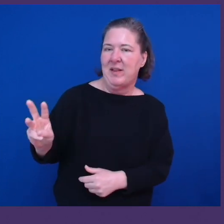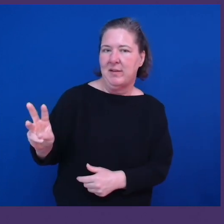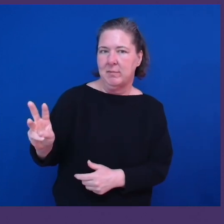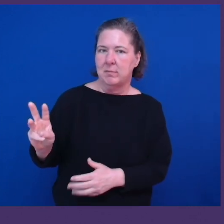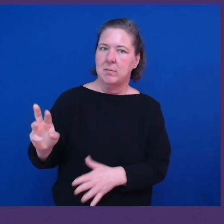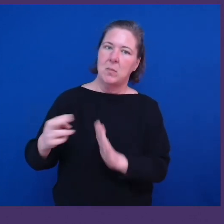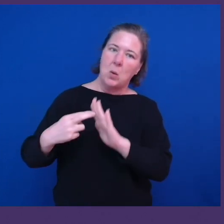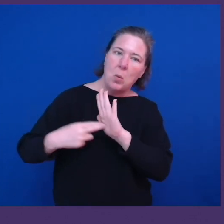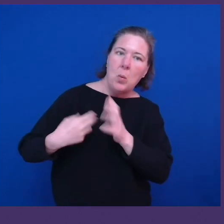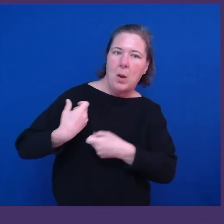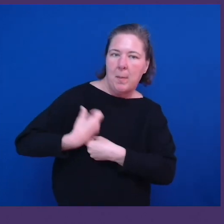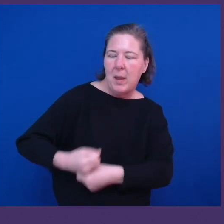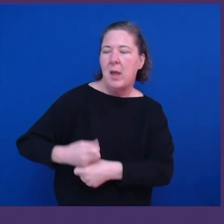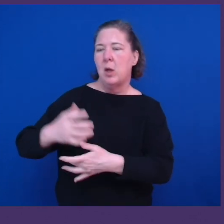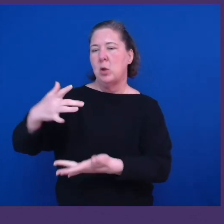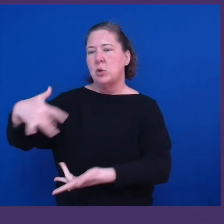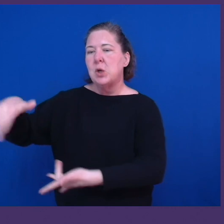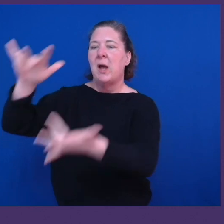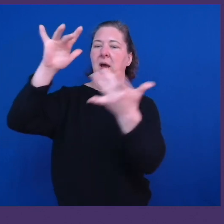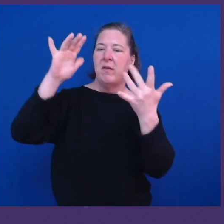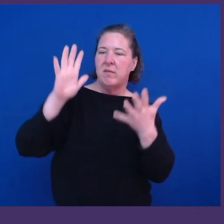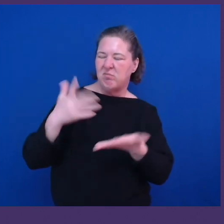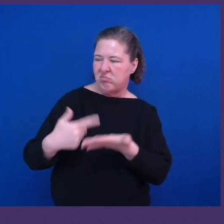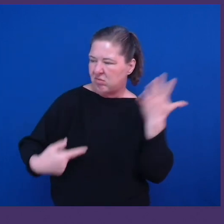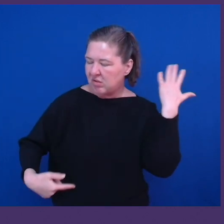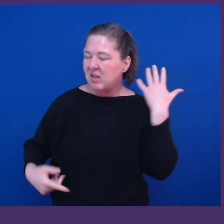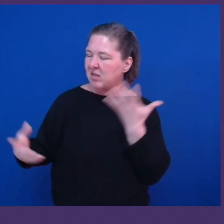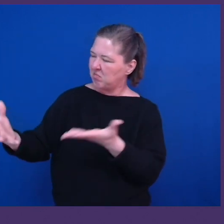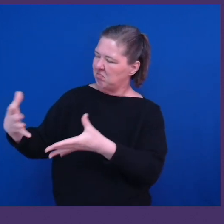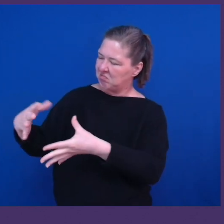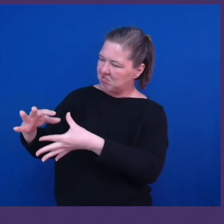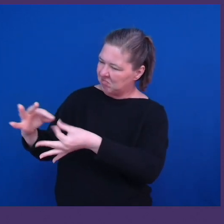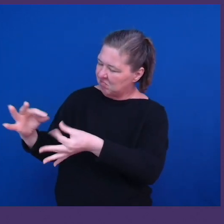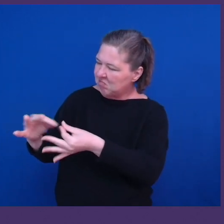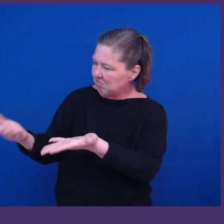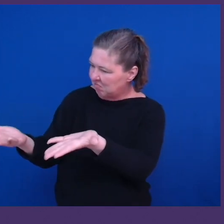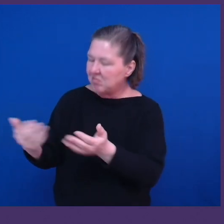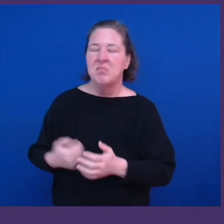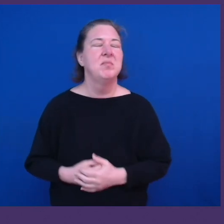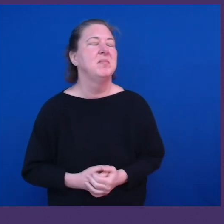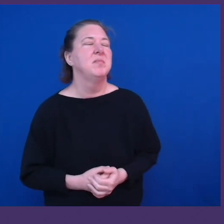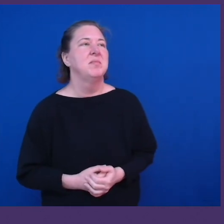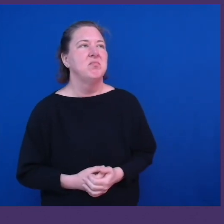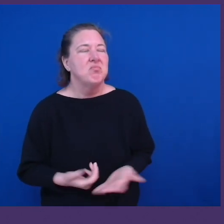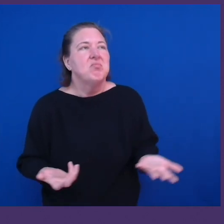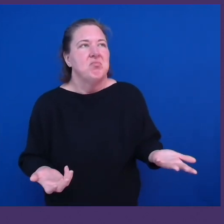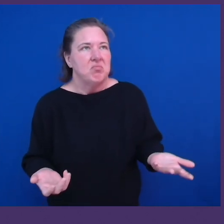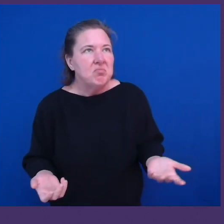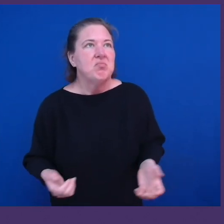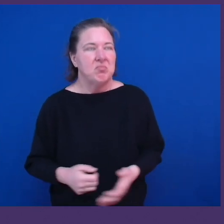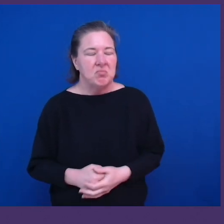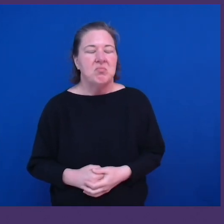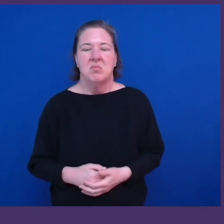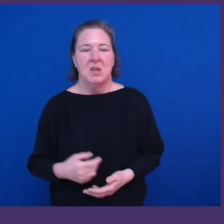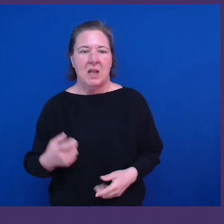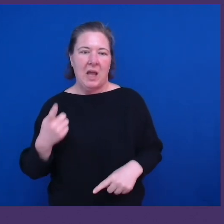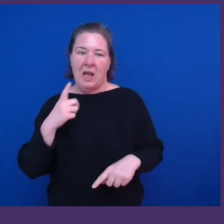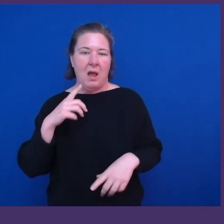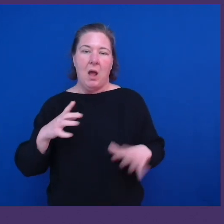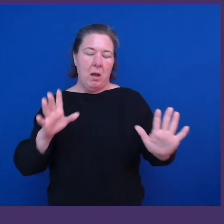travel, etc. So, fill us in. Maria Town: I can't stress enough how important